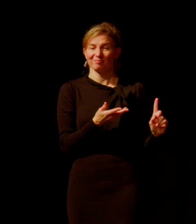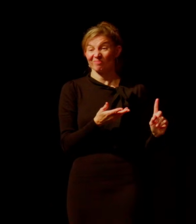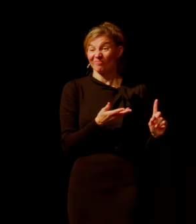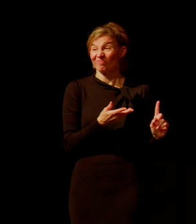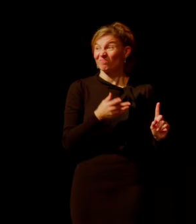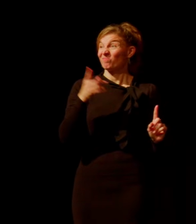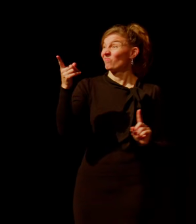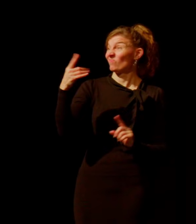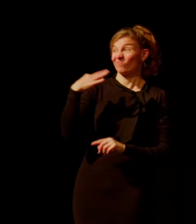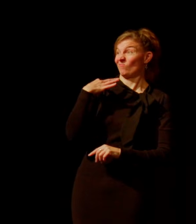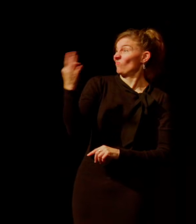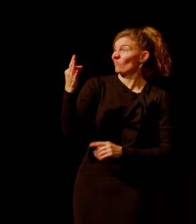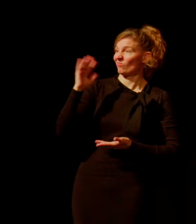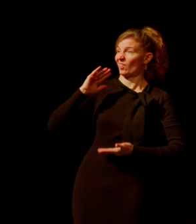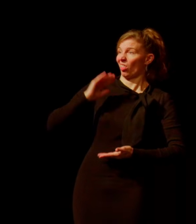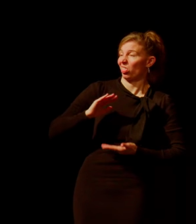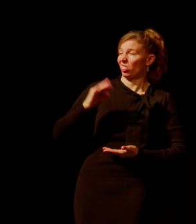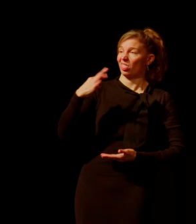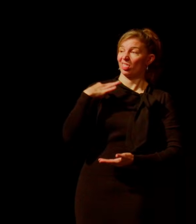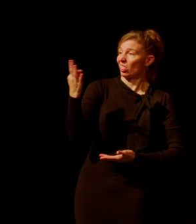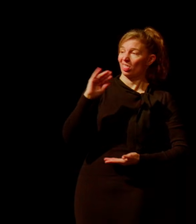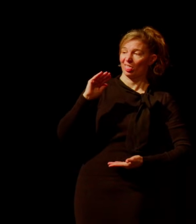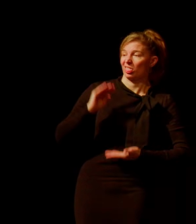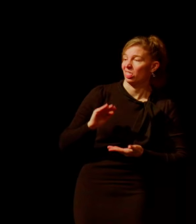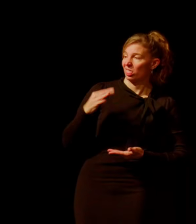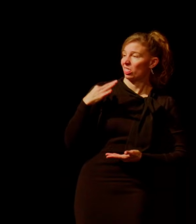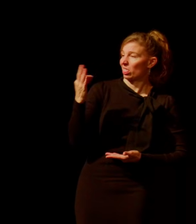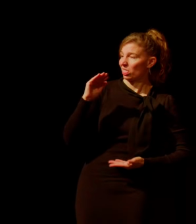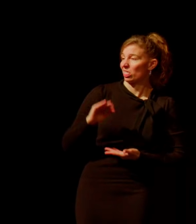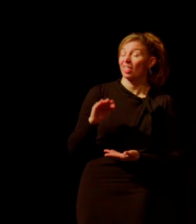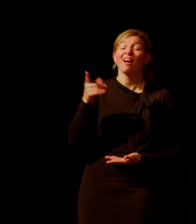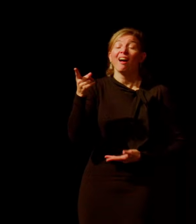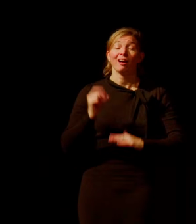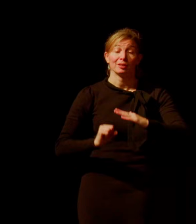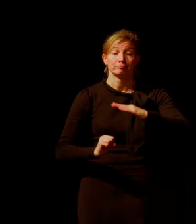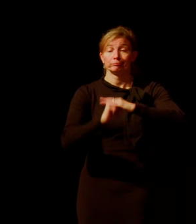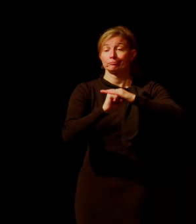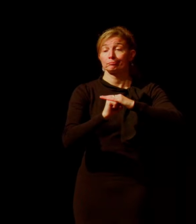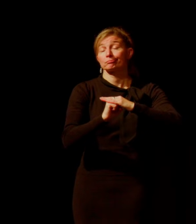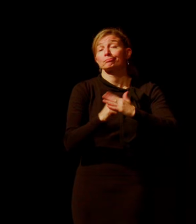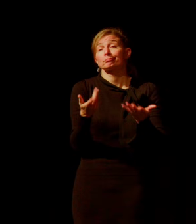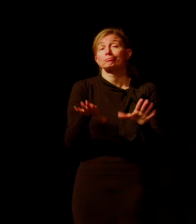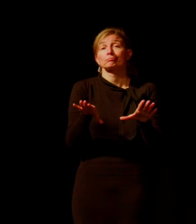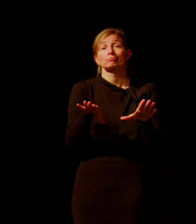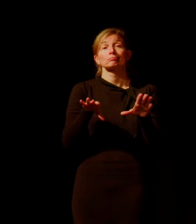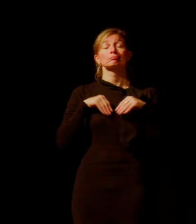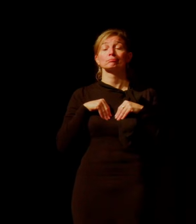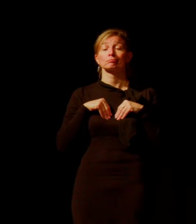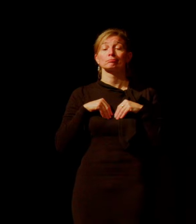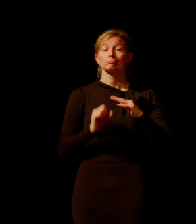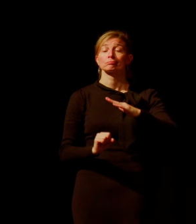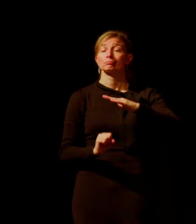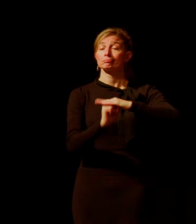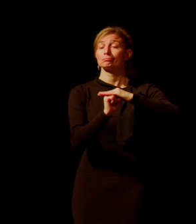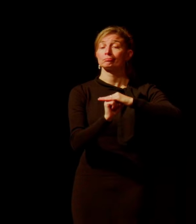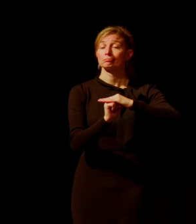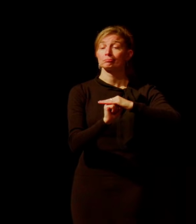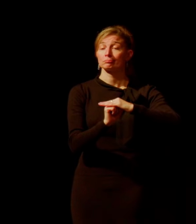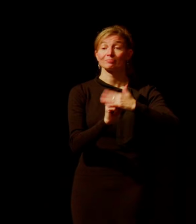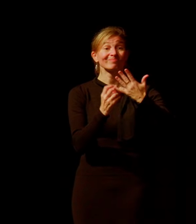“Well, this is probably the furthest I could ever got.” And one day, we were running a workshop at the company.